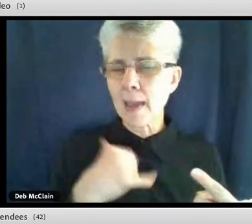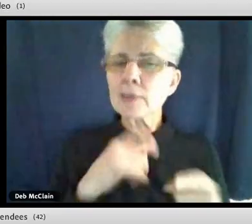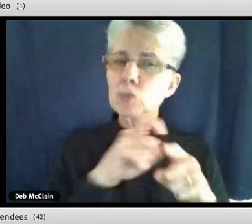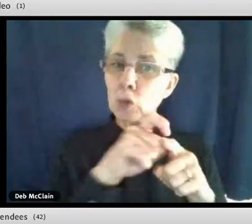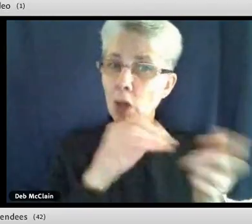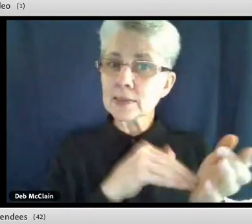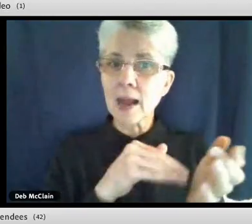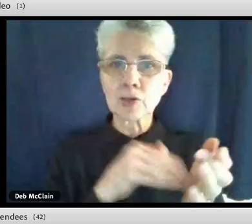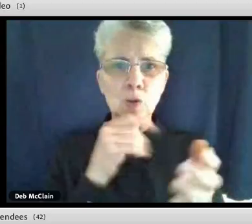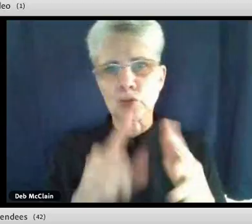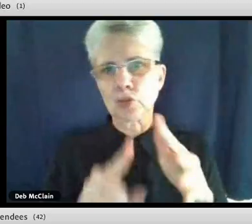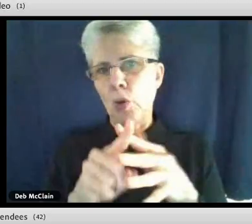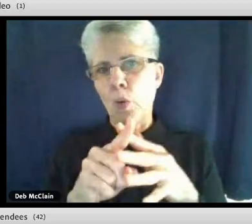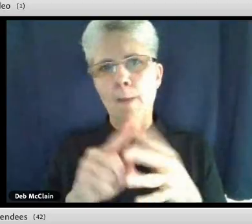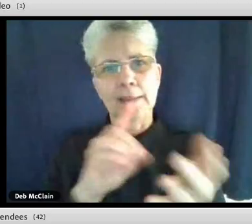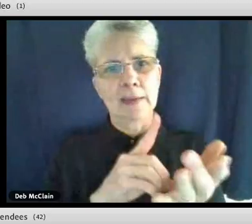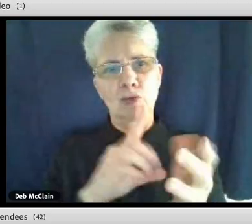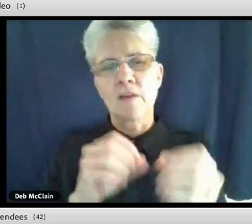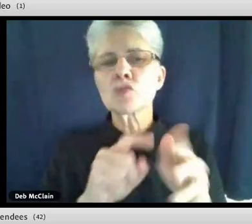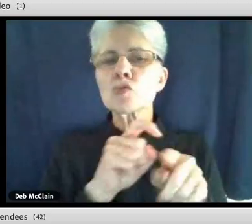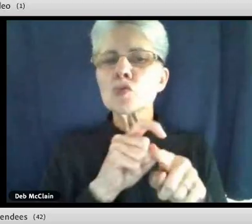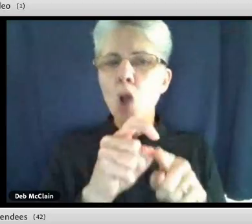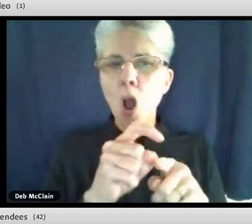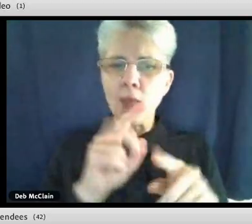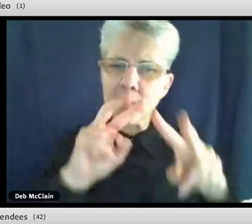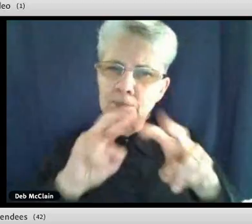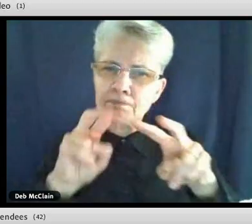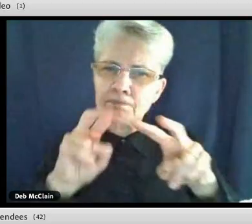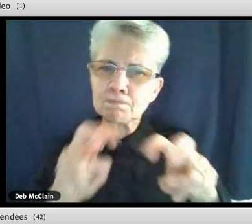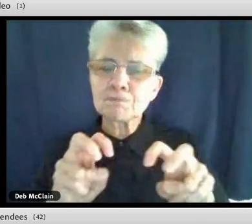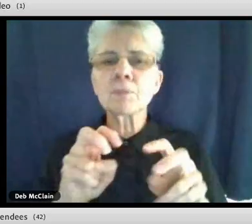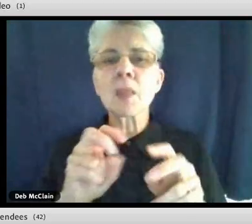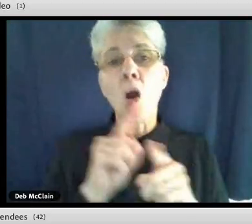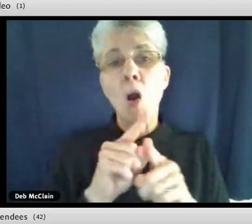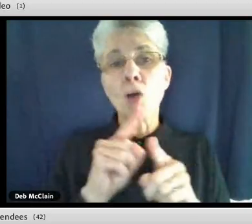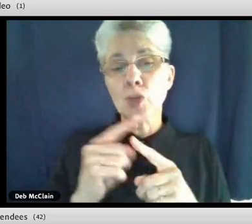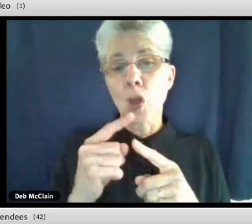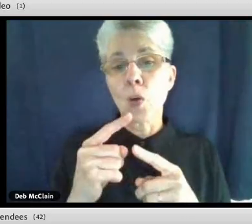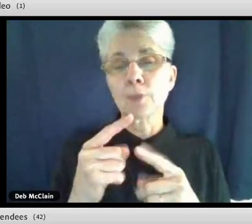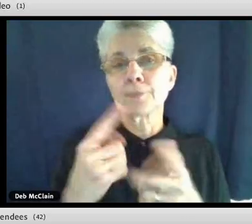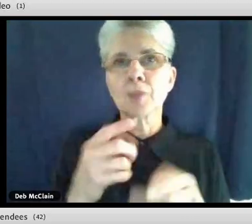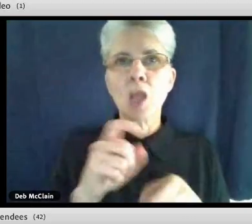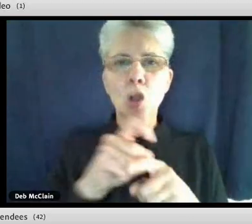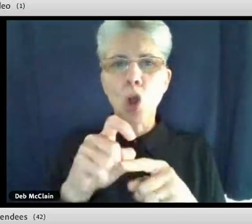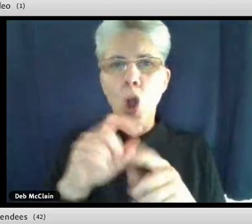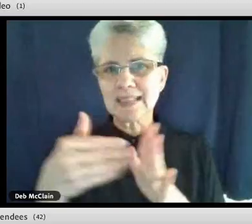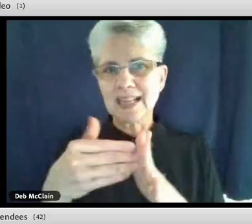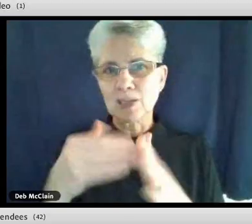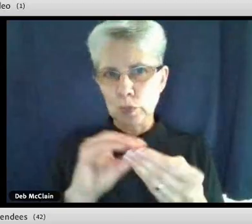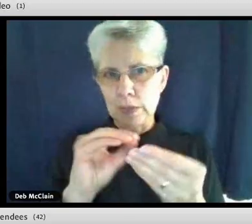Don't just show up. Call them, and they can triage you, and then there's also a health call center for Florida,